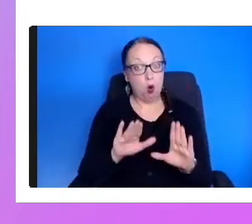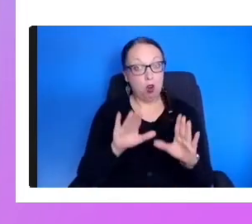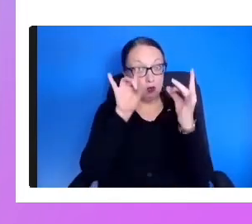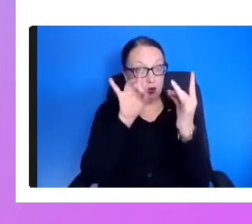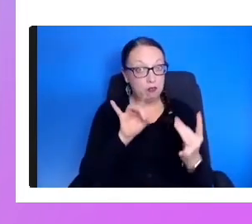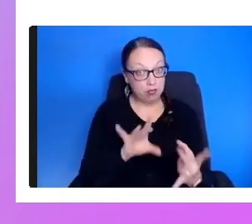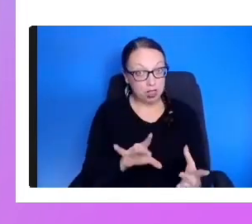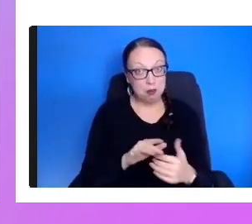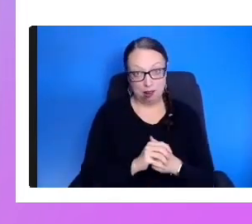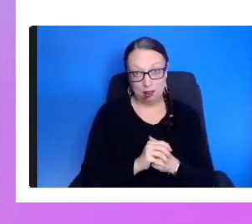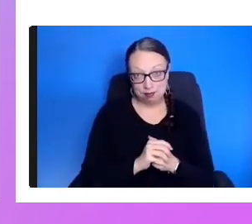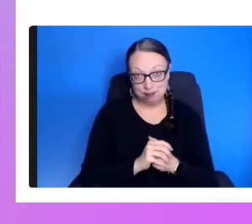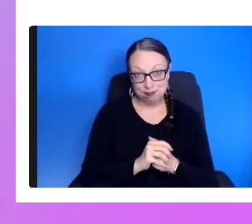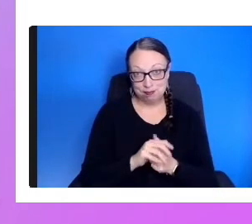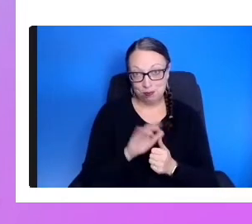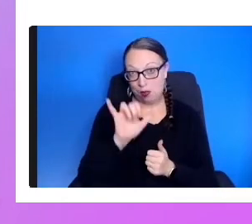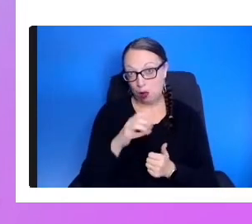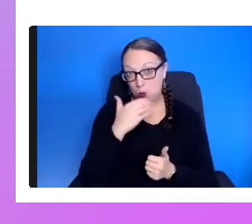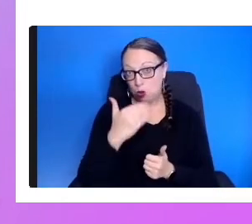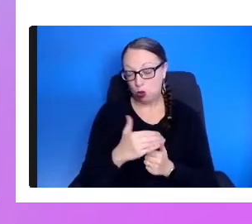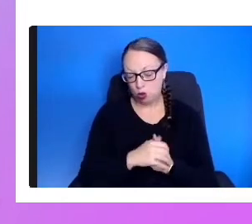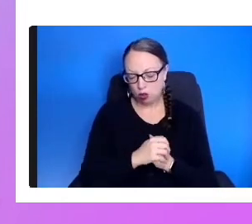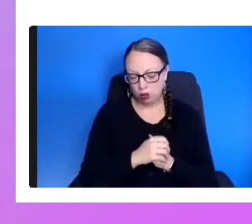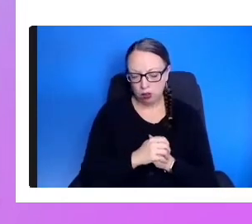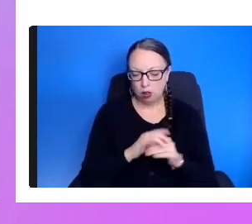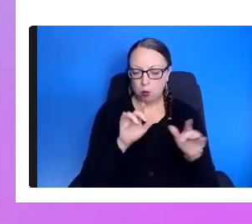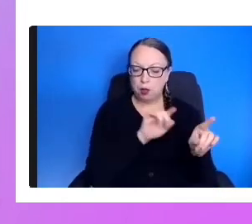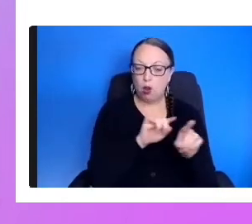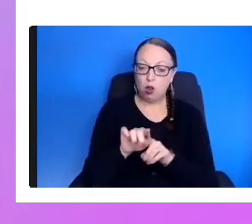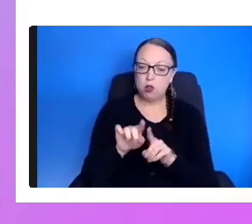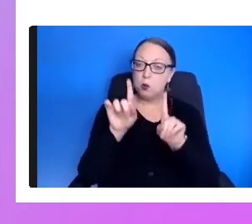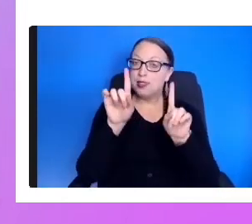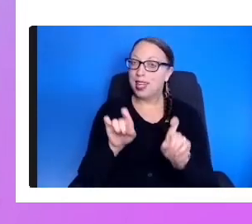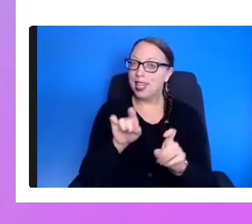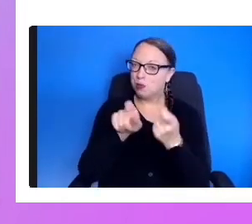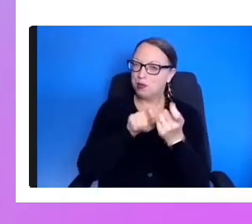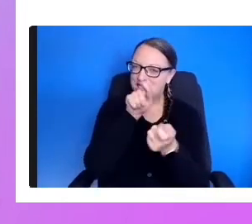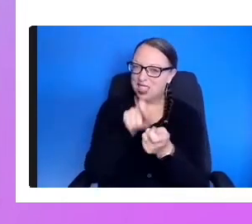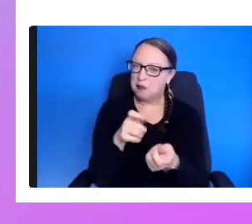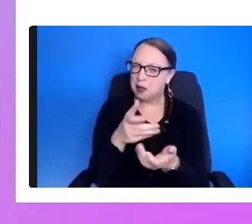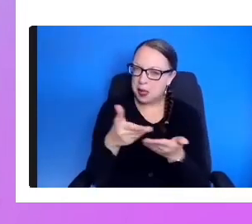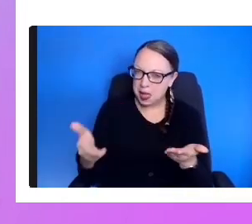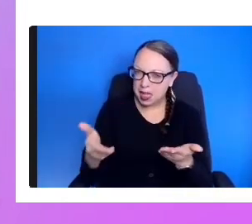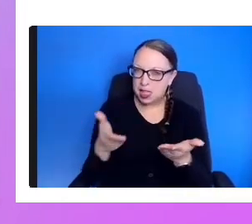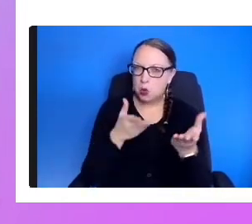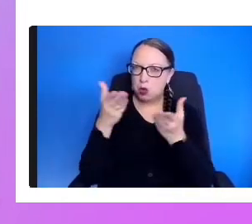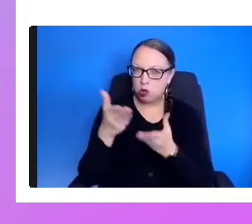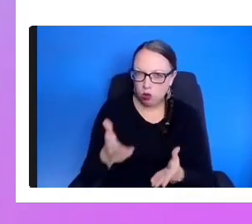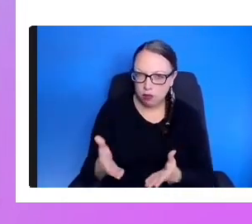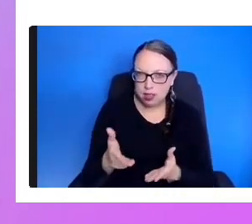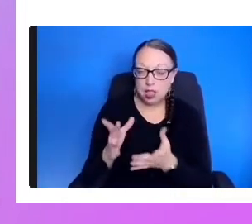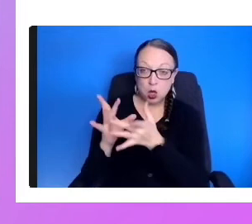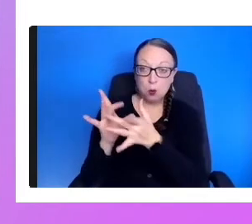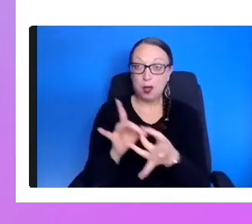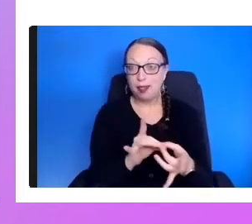yeah so that was really good. We can also test specific products or services that relate to the home in the home,